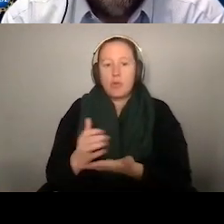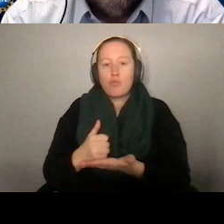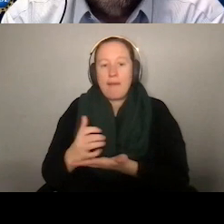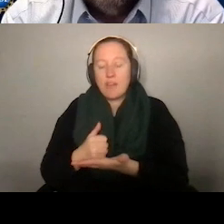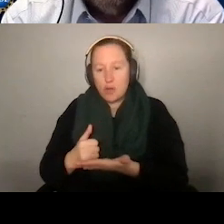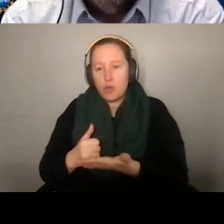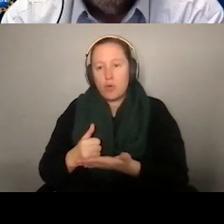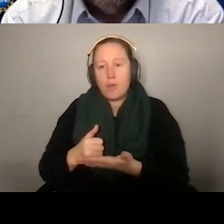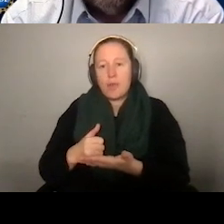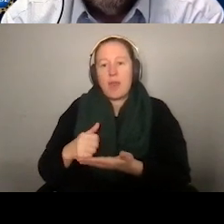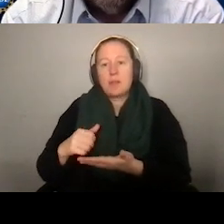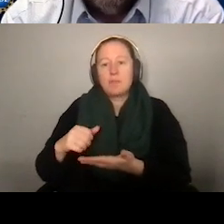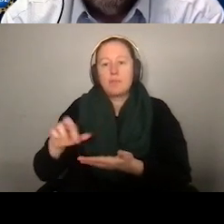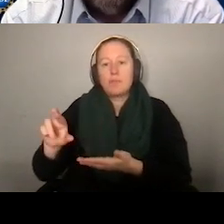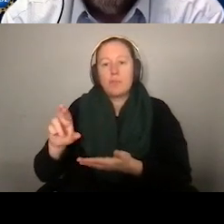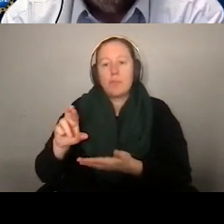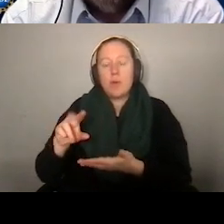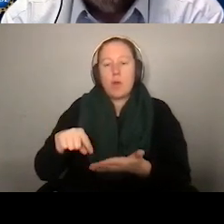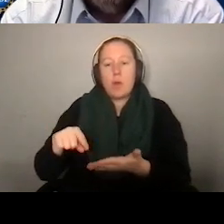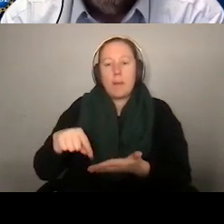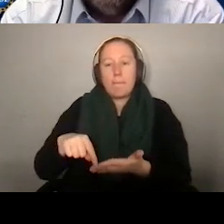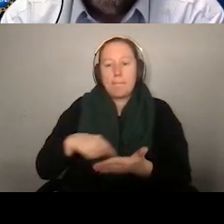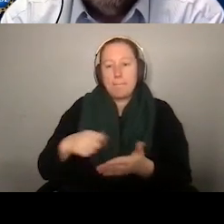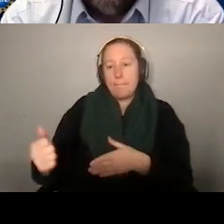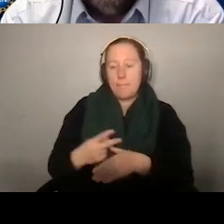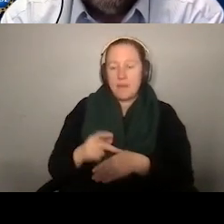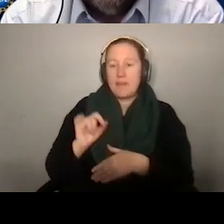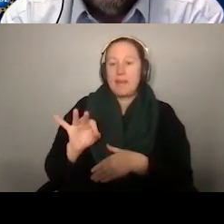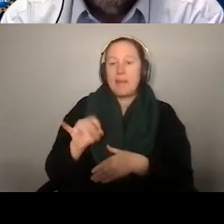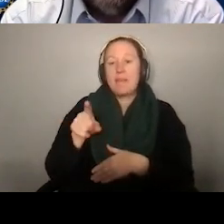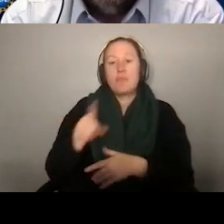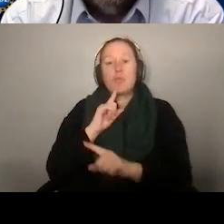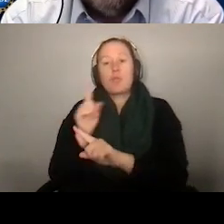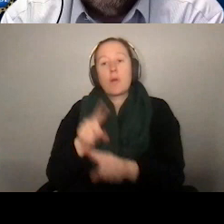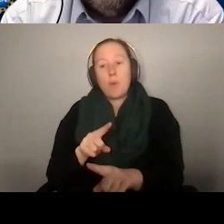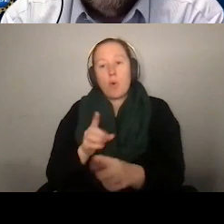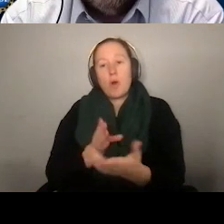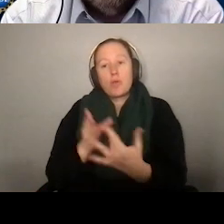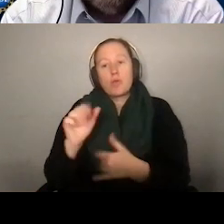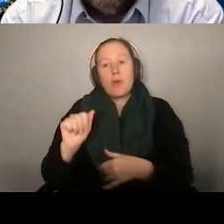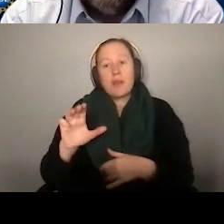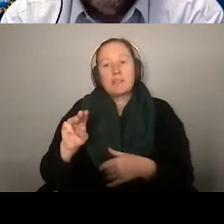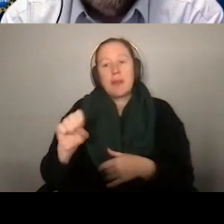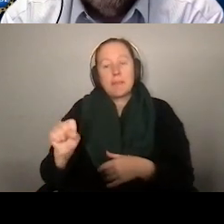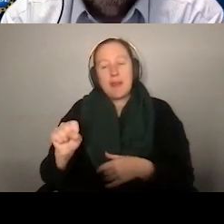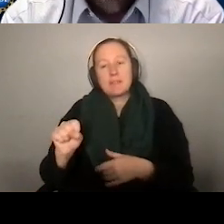reimbursement for award expenses. If it's an expense that you reported via ACMS and got reimbursement for it,